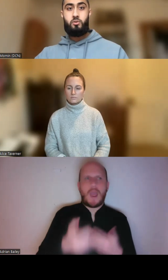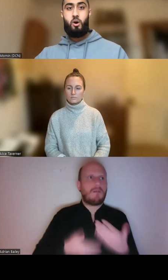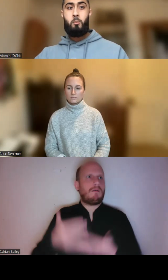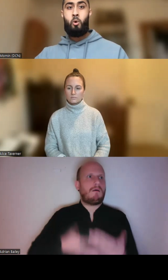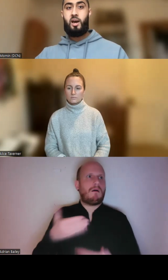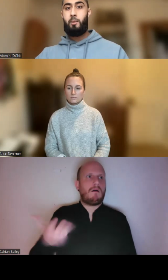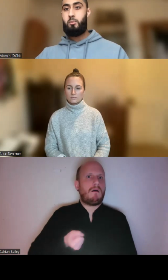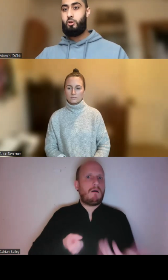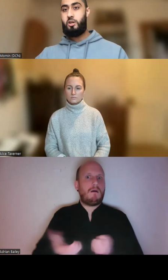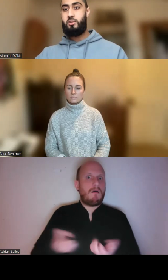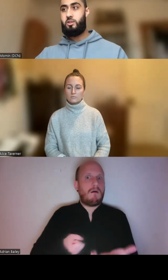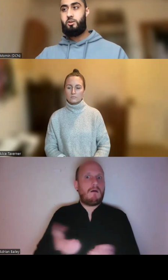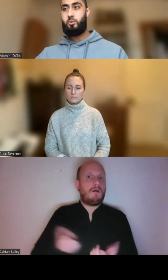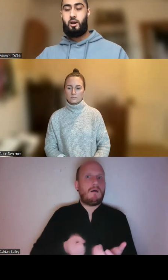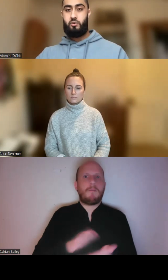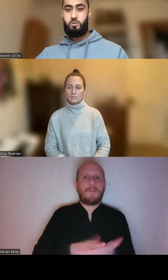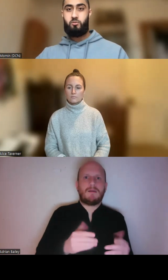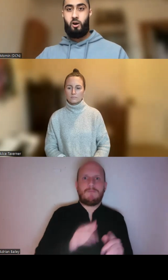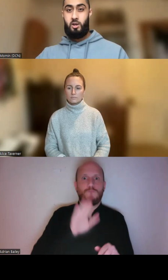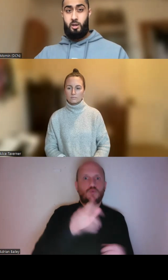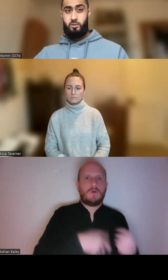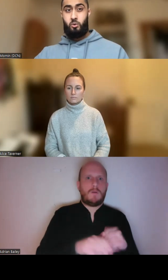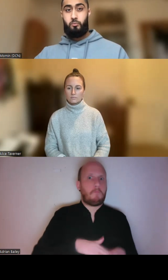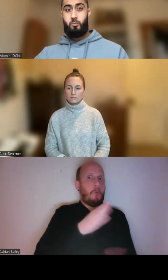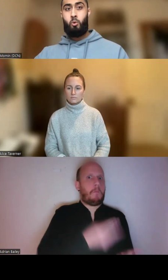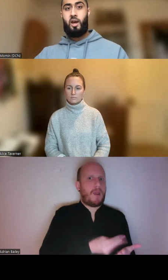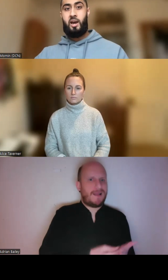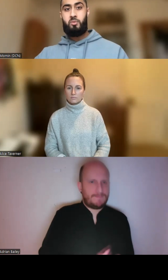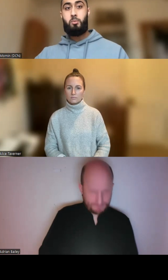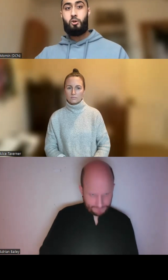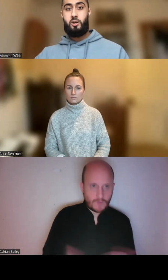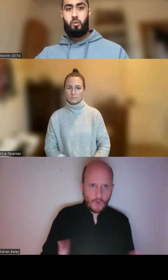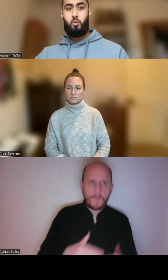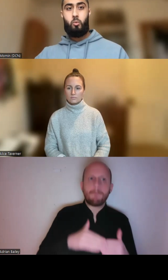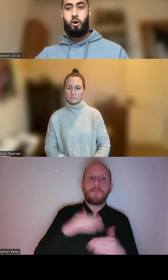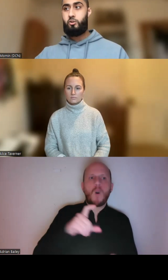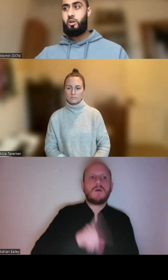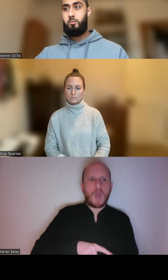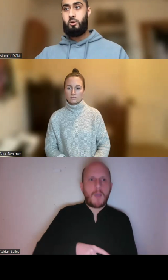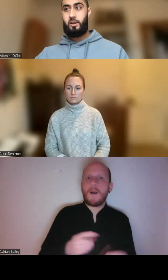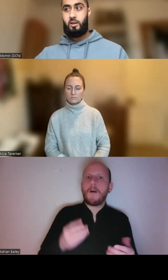If you've got more time than budget, these are the two categories we've got. More time than budget, what are you going to be looking at?